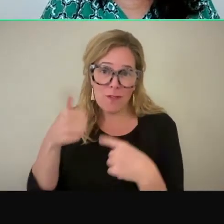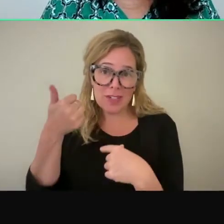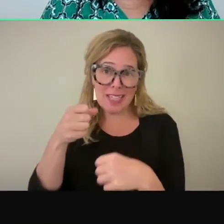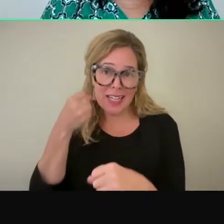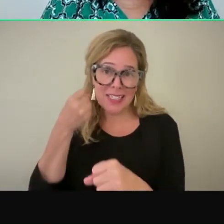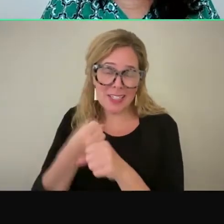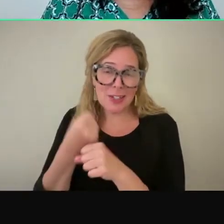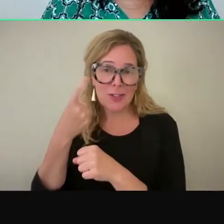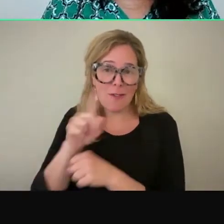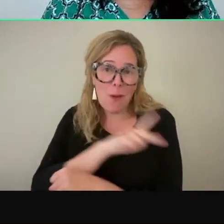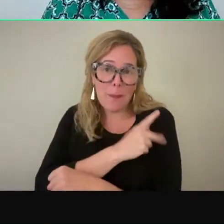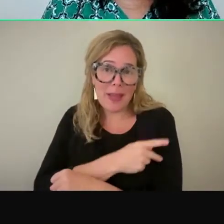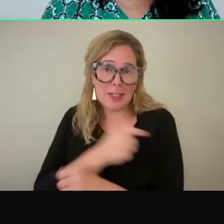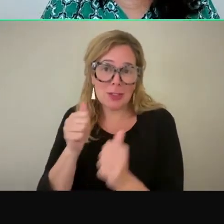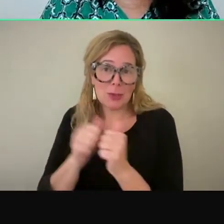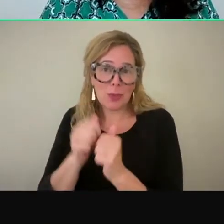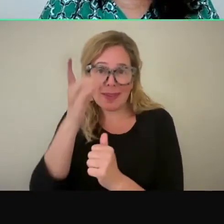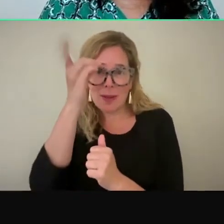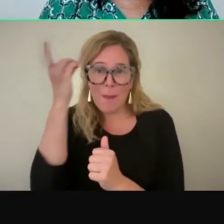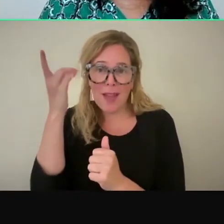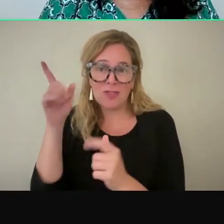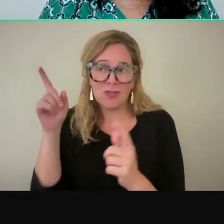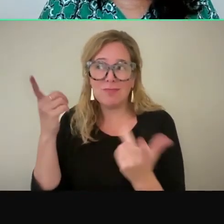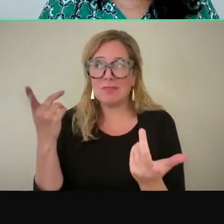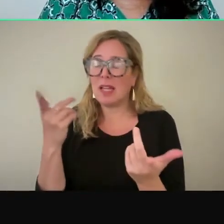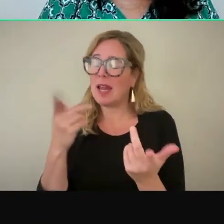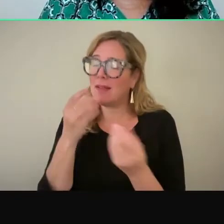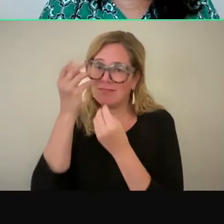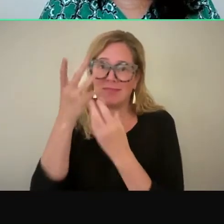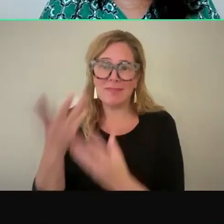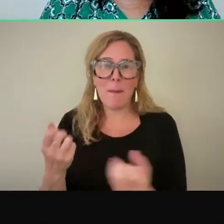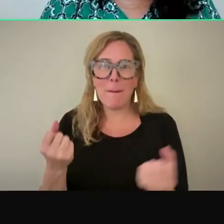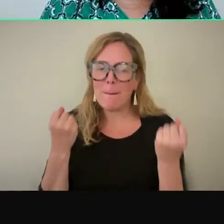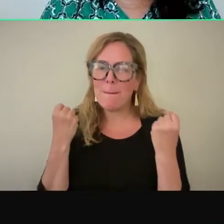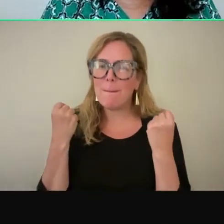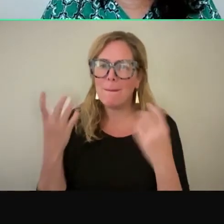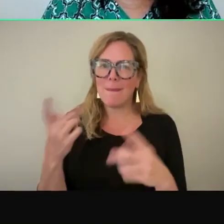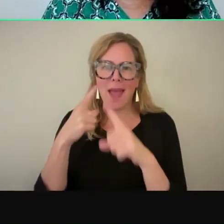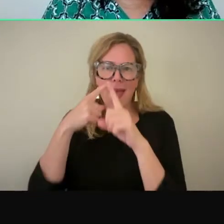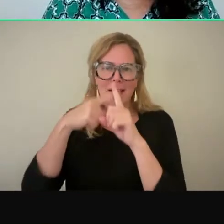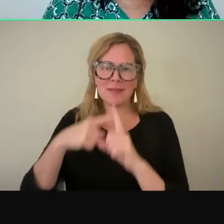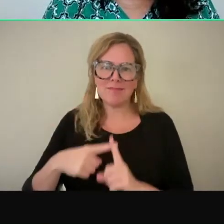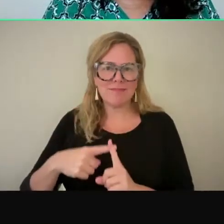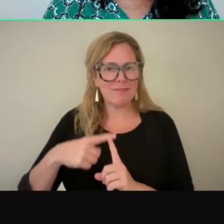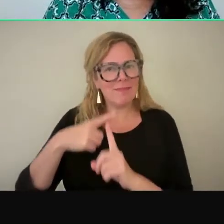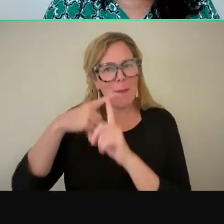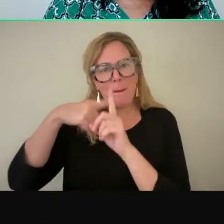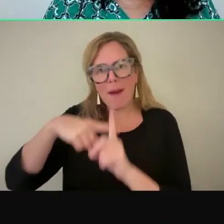just so many benefits and many instances where I have learned things that I would not have learned